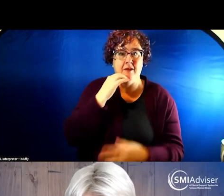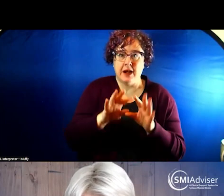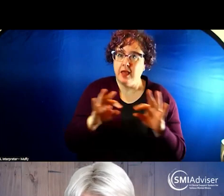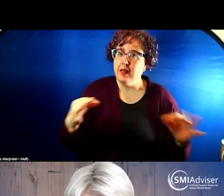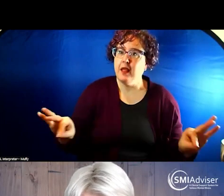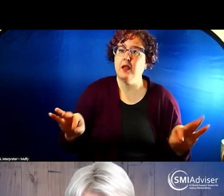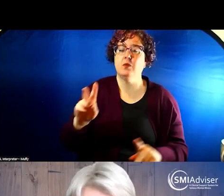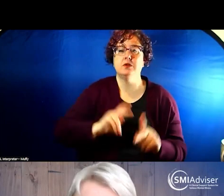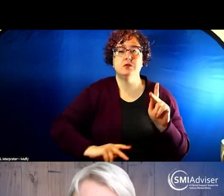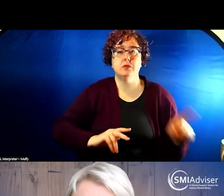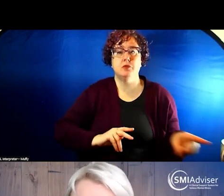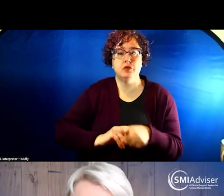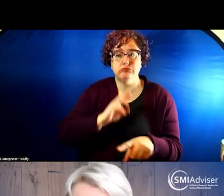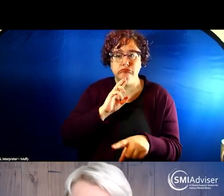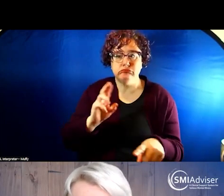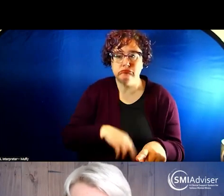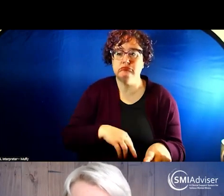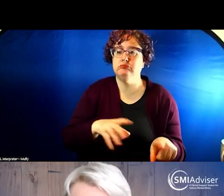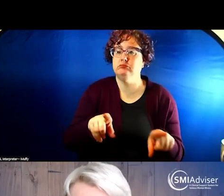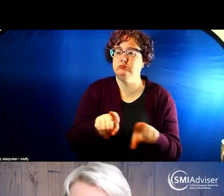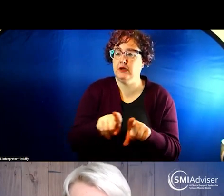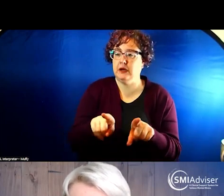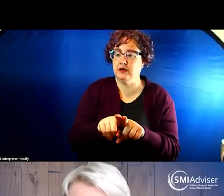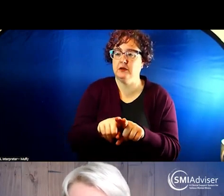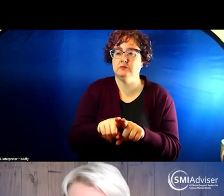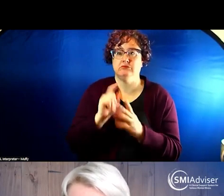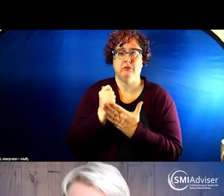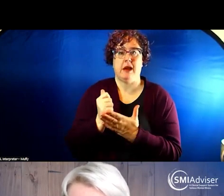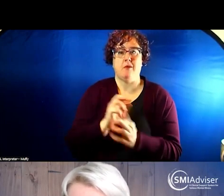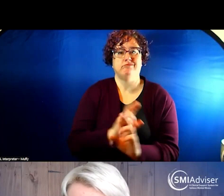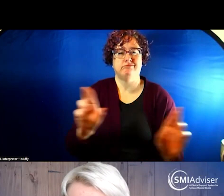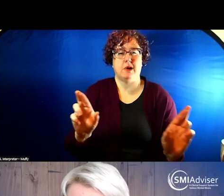COULD RESPOND TO AS A WAY TO HELP PREPARE PEOPLE TO ACCEPT